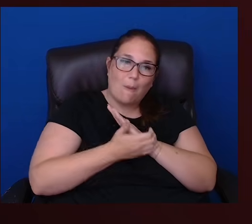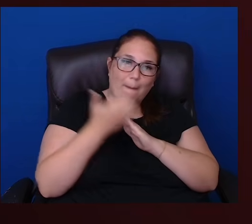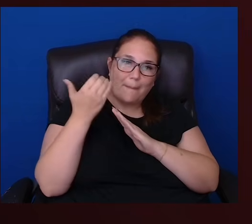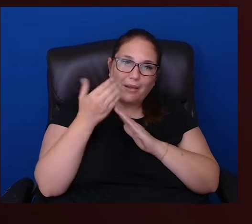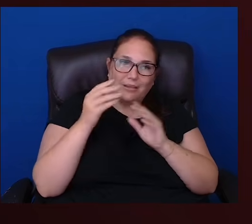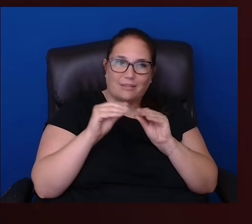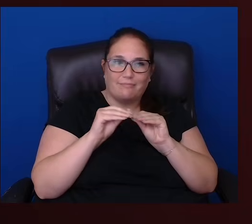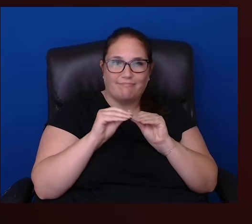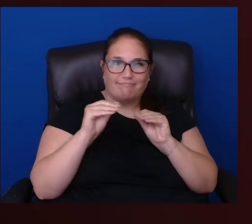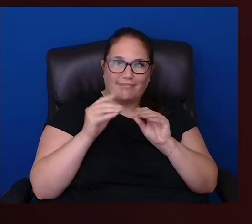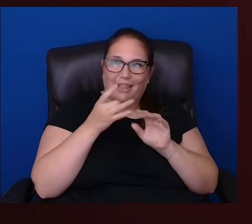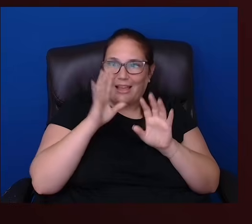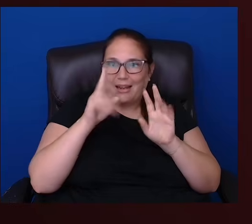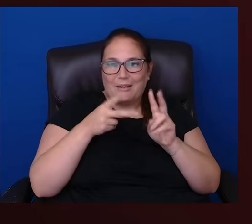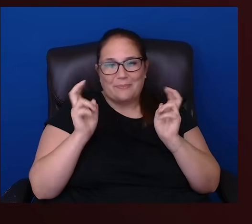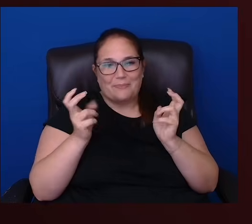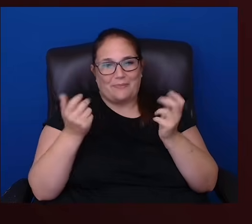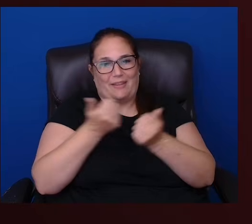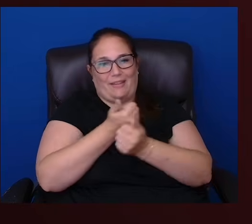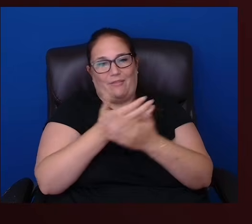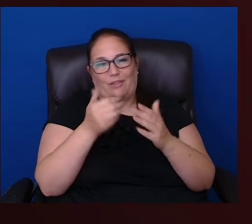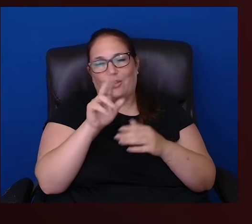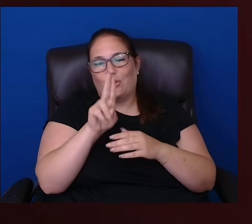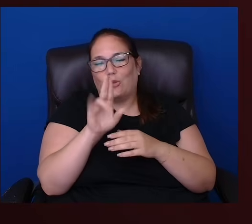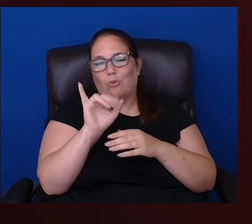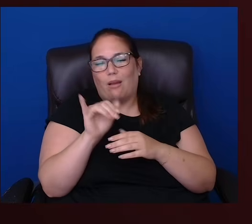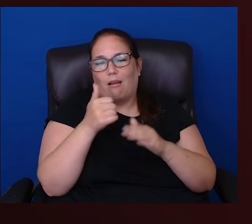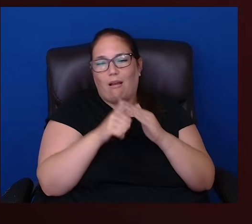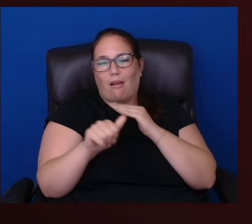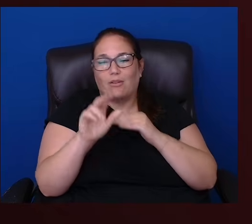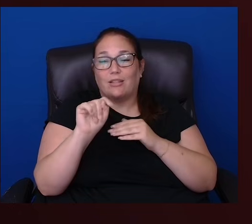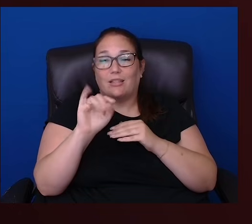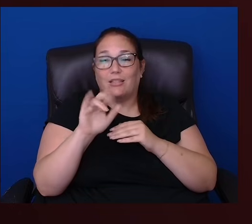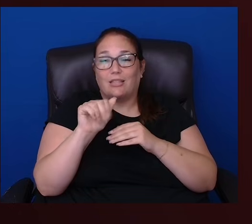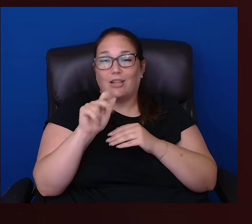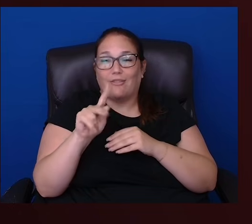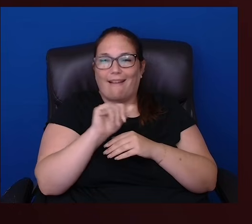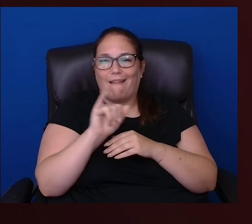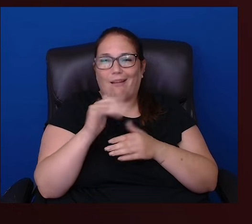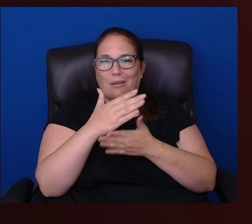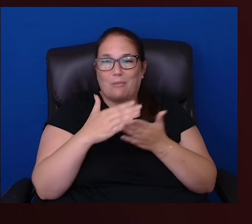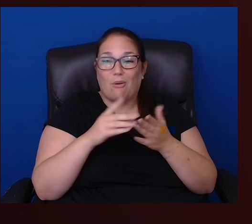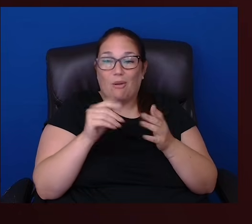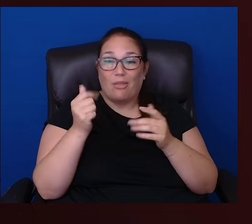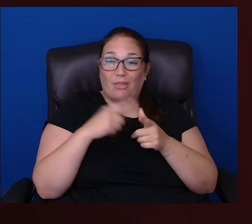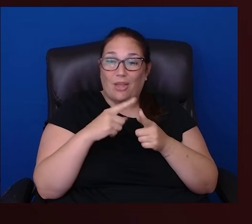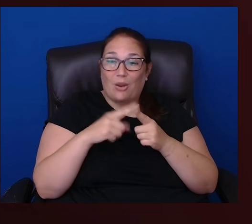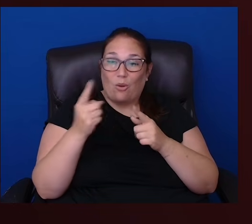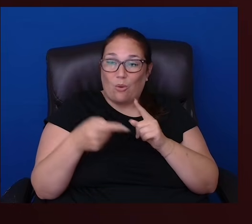the UI within our Telerik AI Prompt component. All we have to do is first register